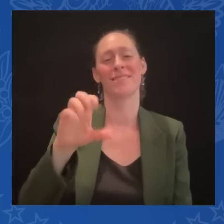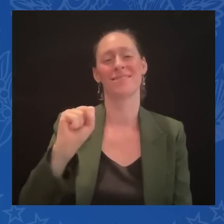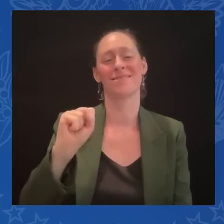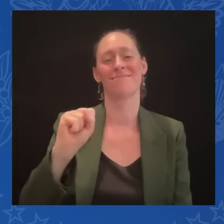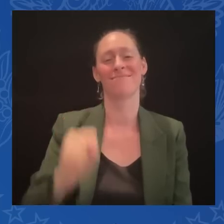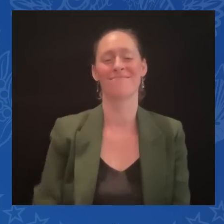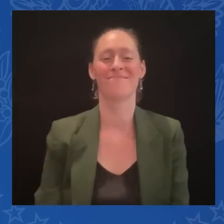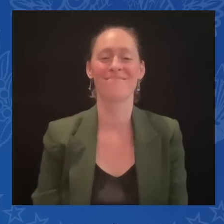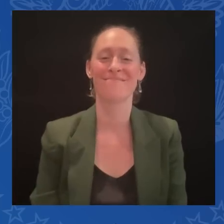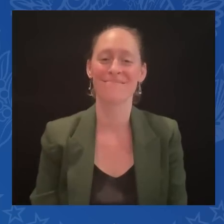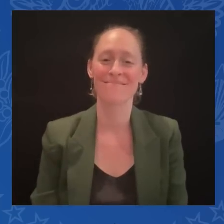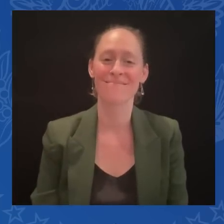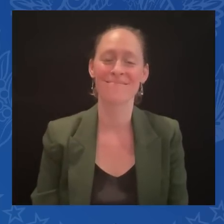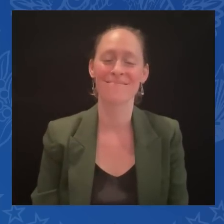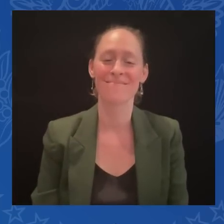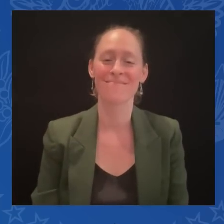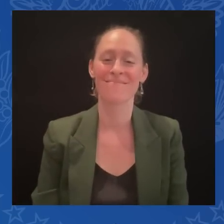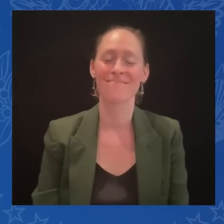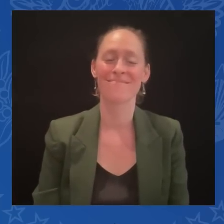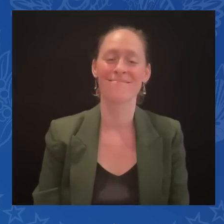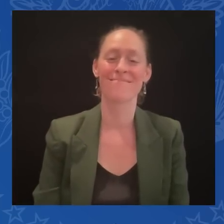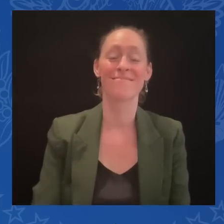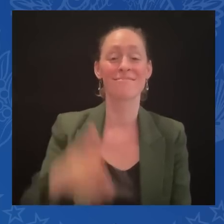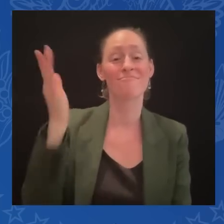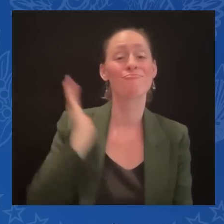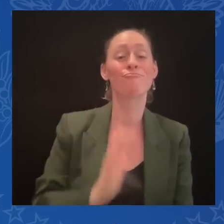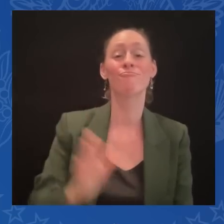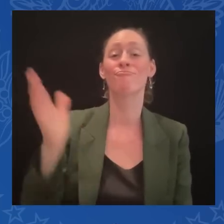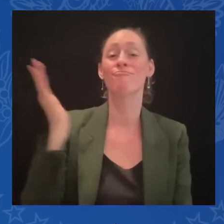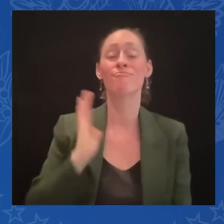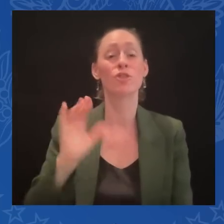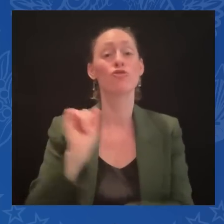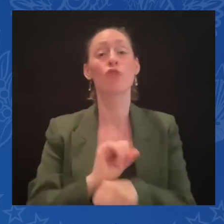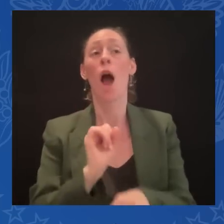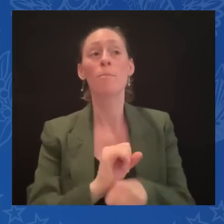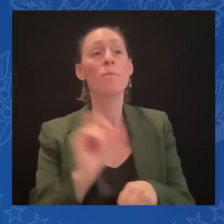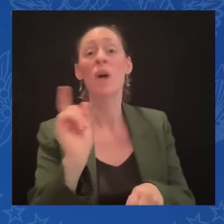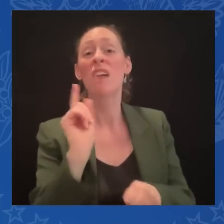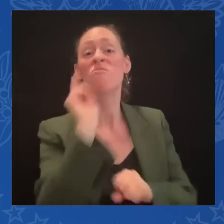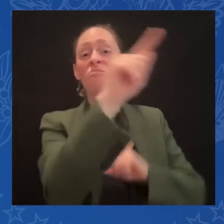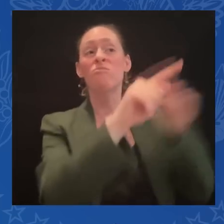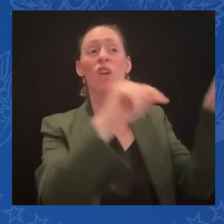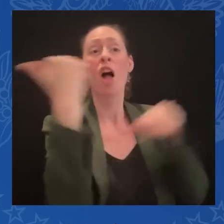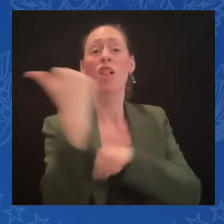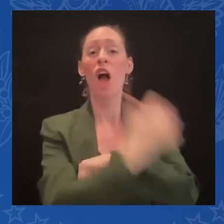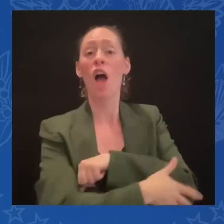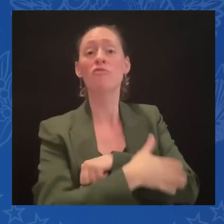what we did for decades -- we're creating jobs here and exporting American product. Product, not jobs.